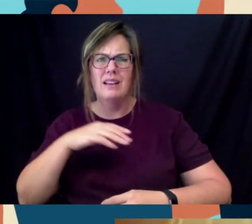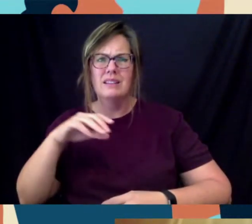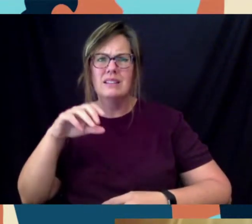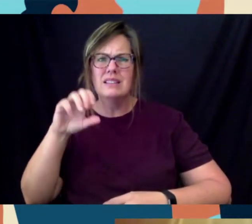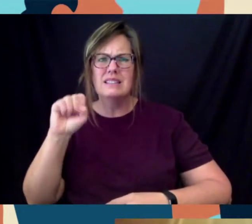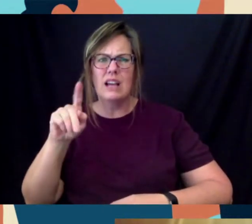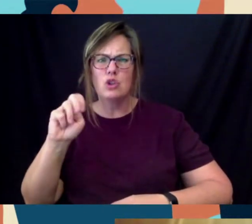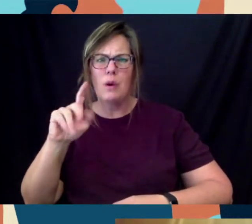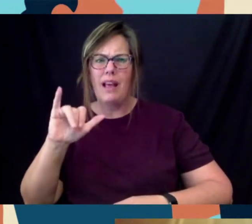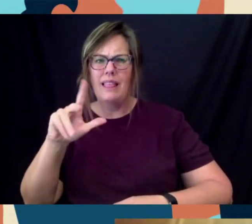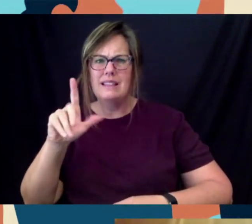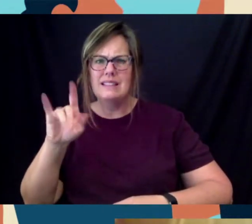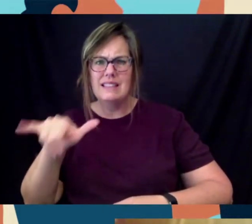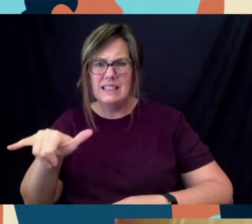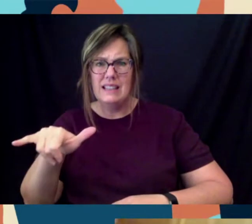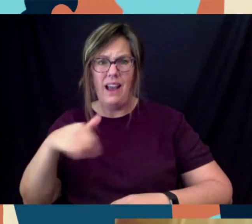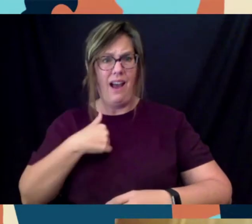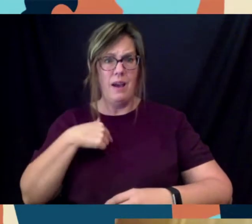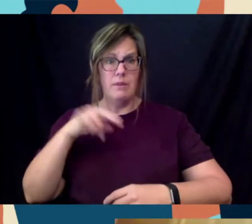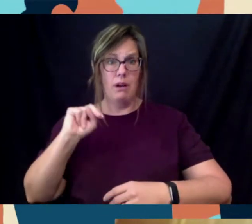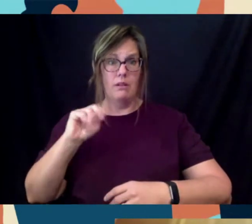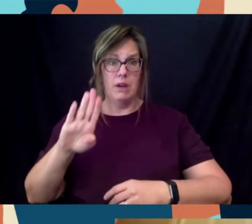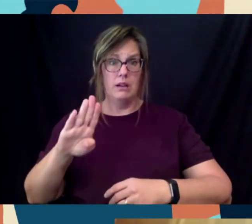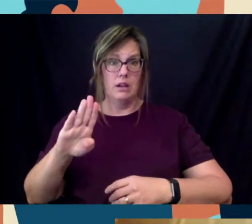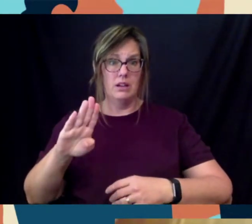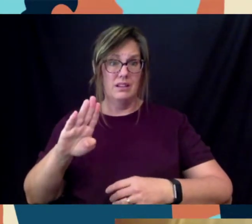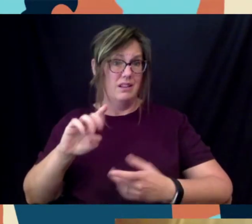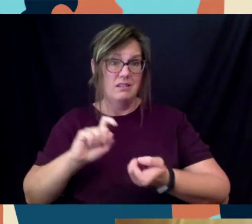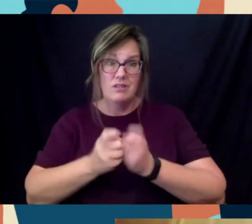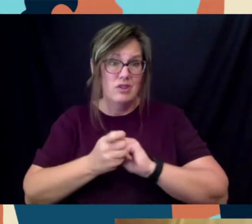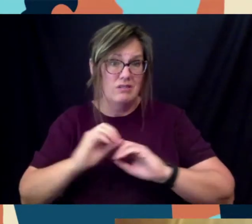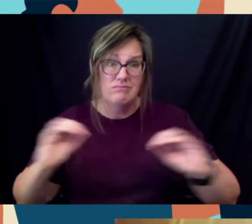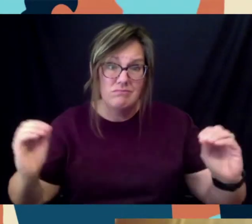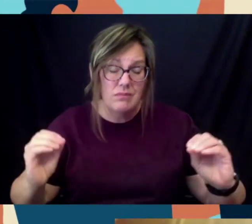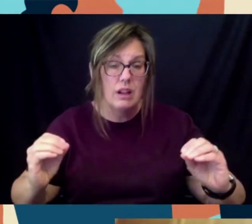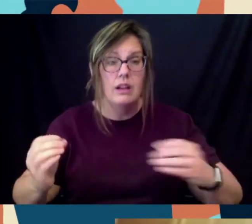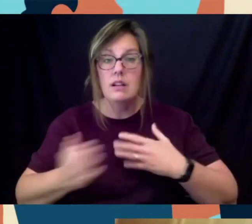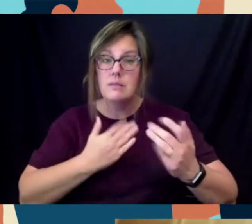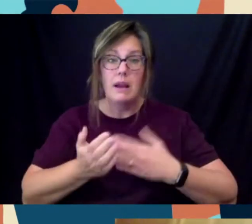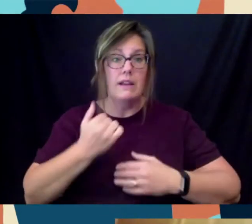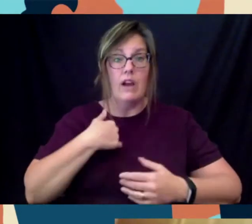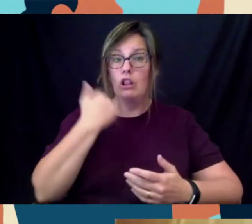nothing will ever change that even if one day i look particularly masculine or i look particularly